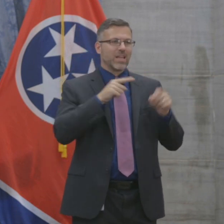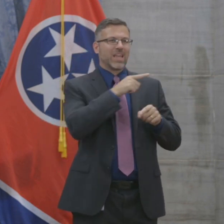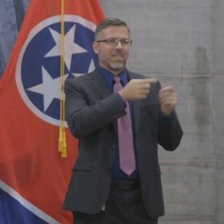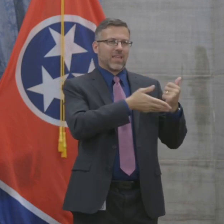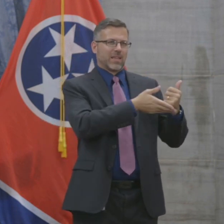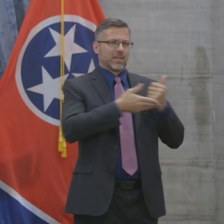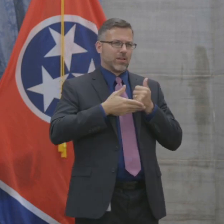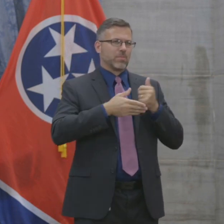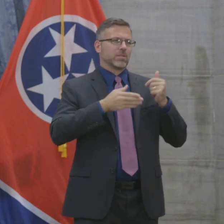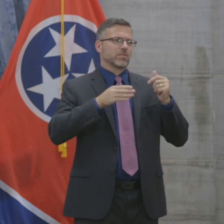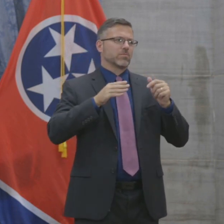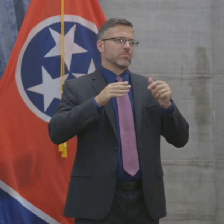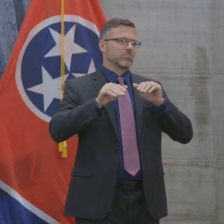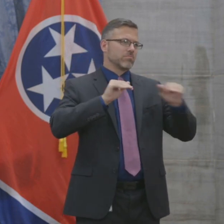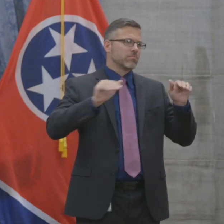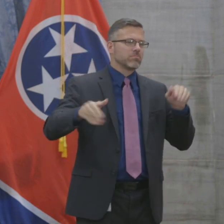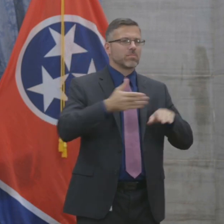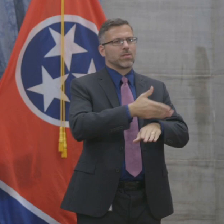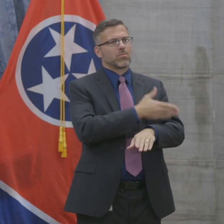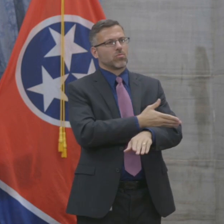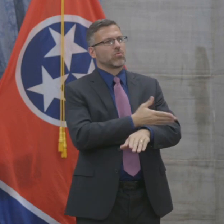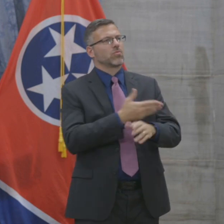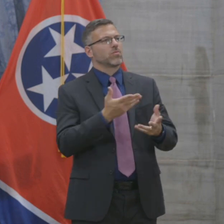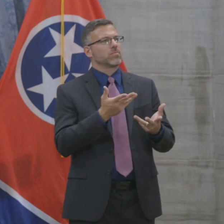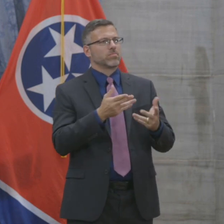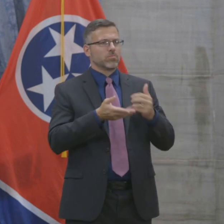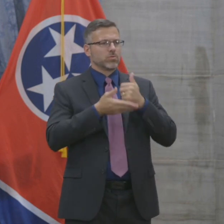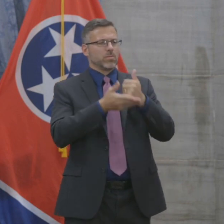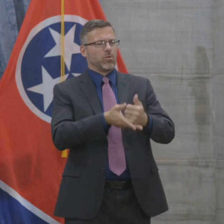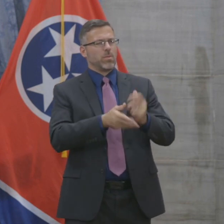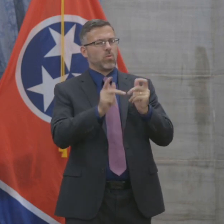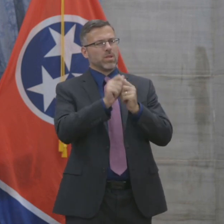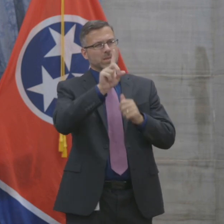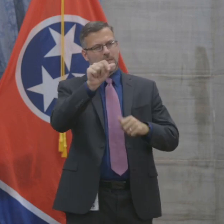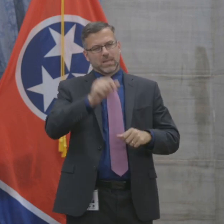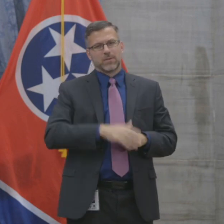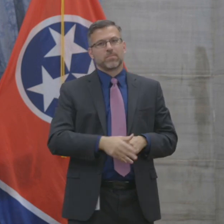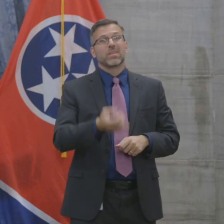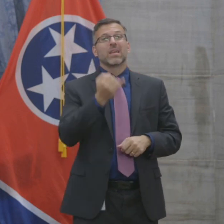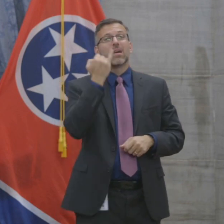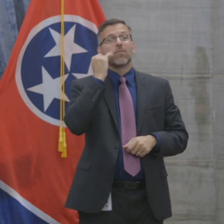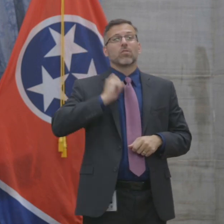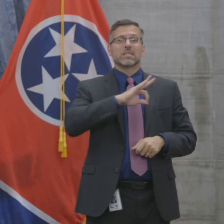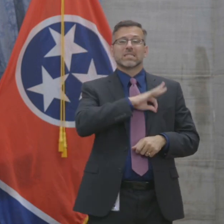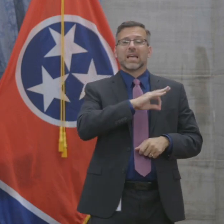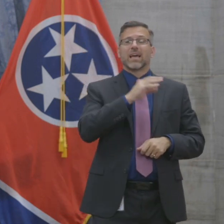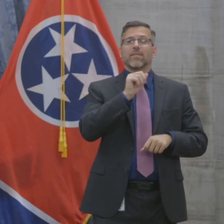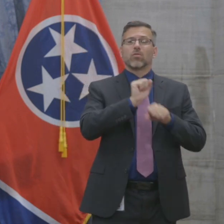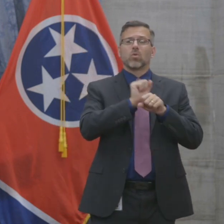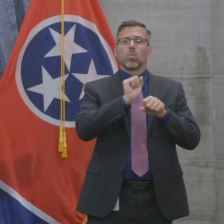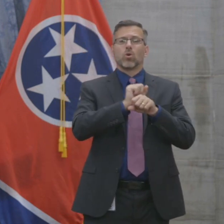tests for any staff who provide direct support services to people with disabilities and Medicaid-funded programs. And I